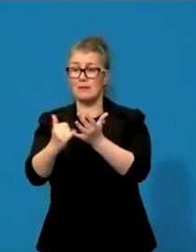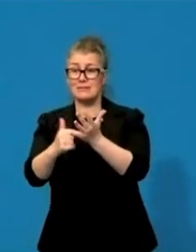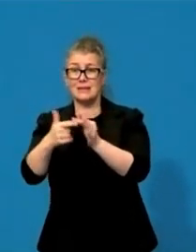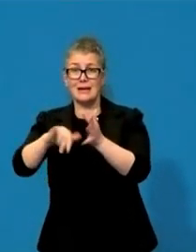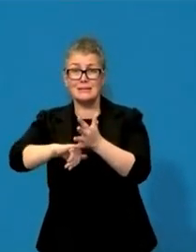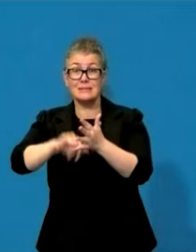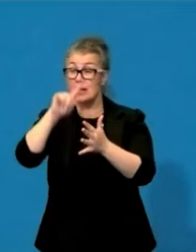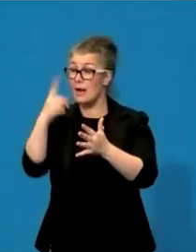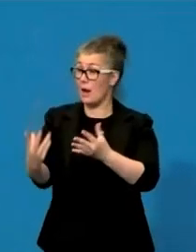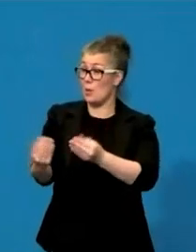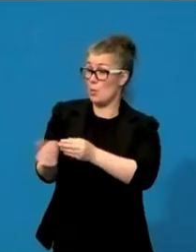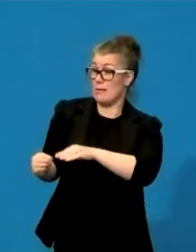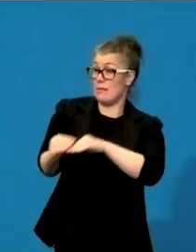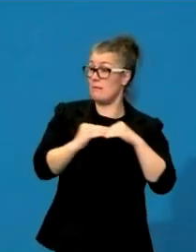because you weren't able to have the hoist.